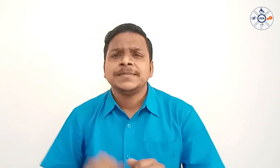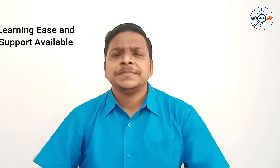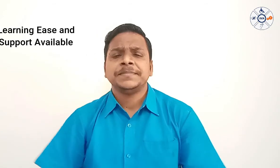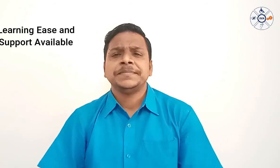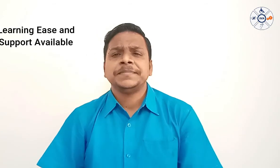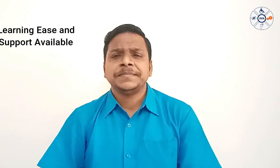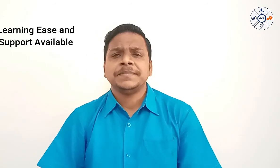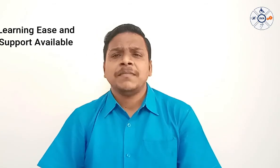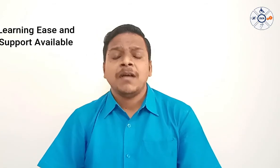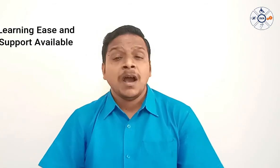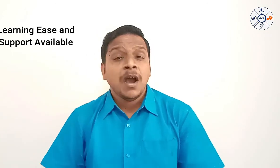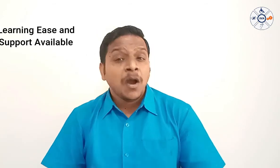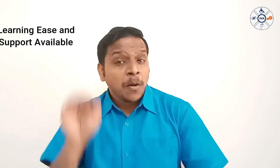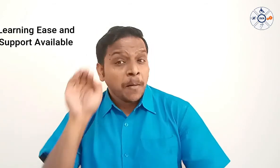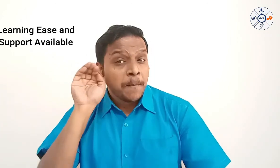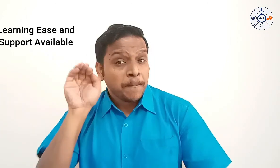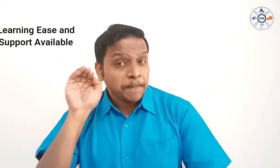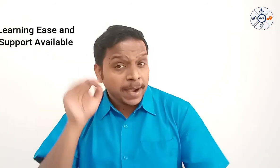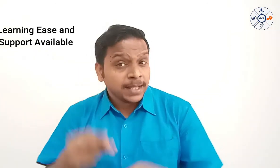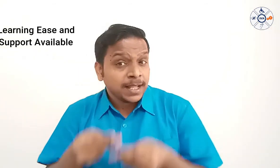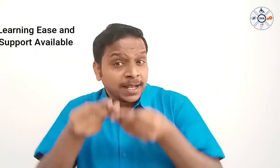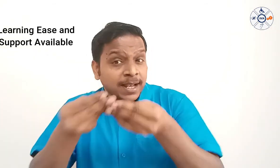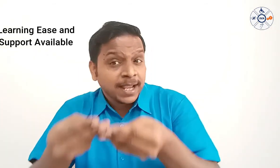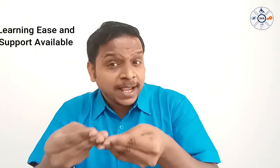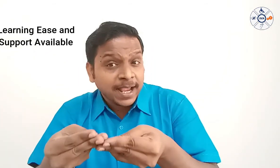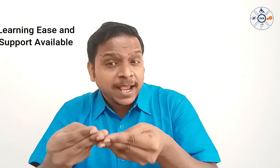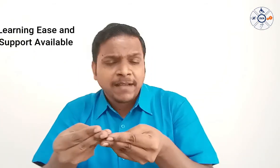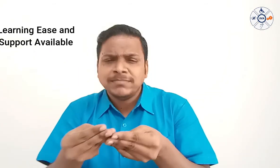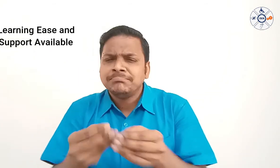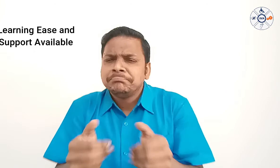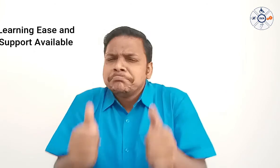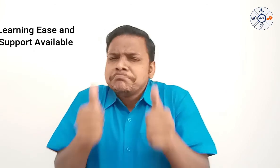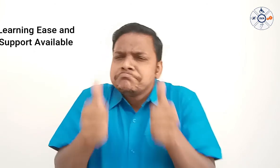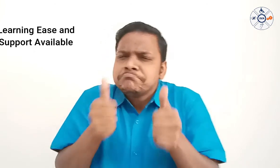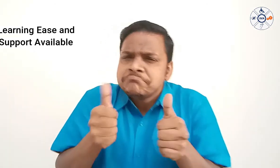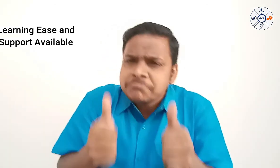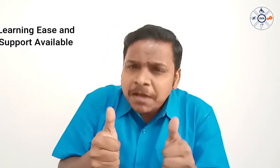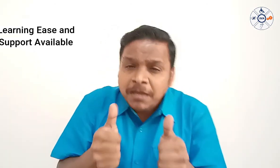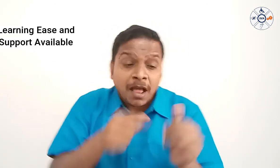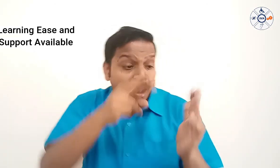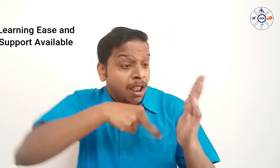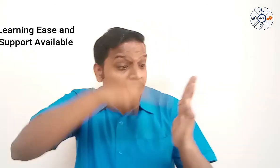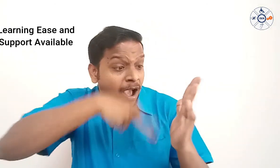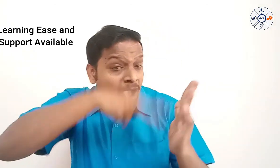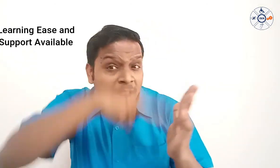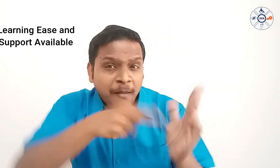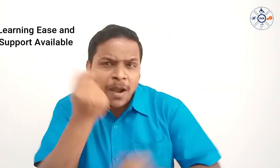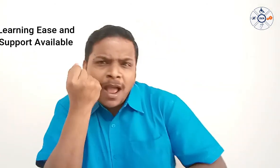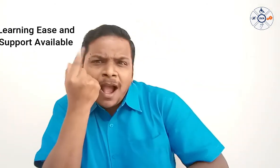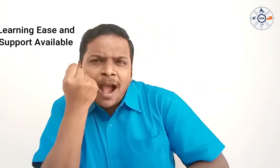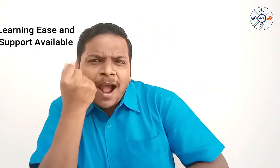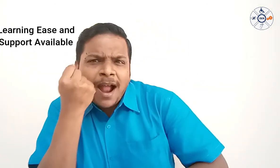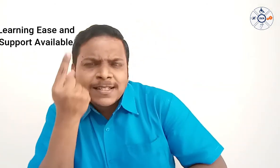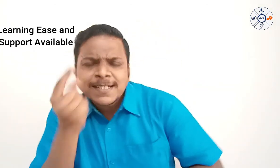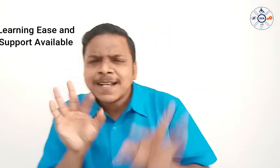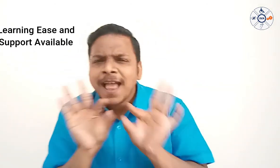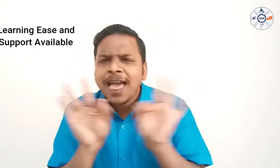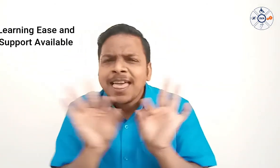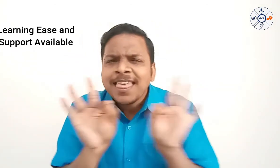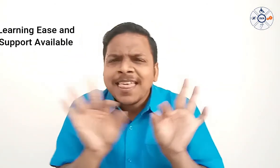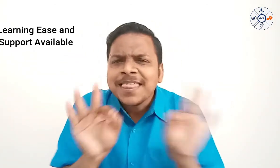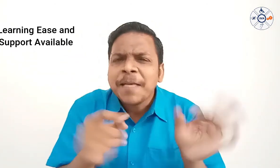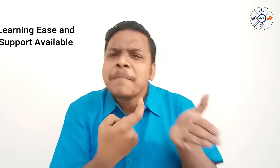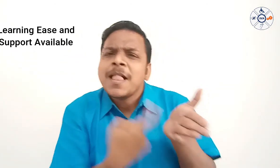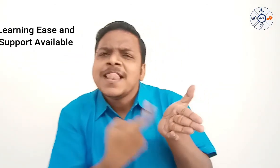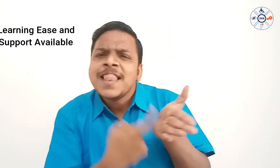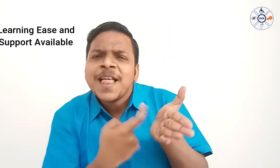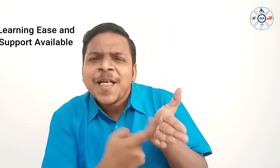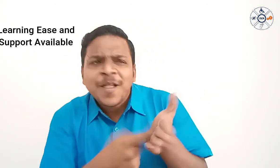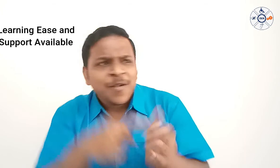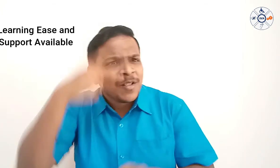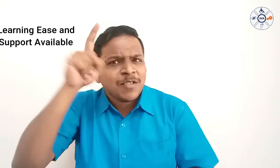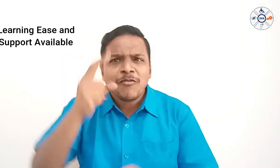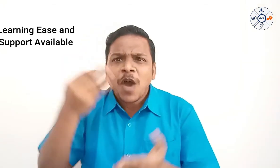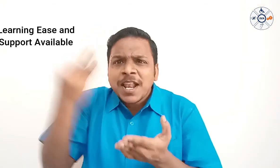Python offers excellent readability and simple-to-learn syntax which helps beginners to utilize this